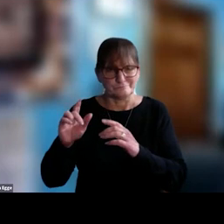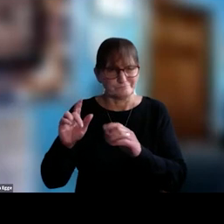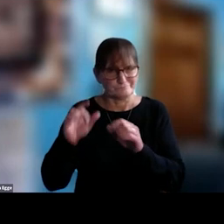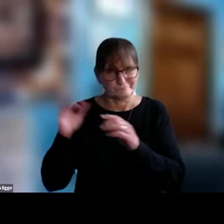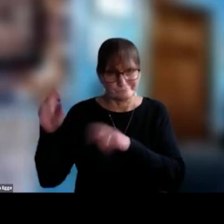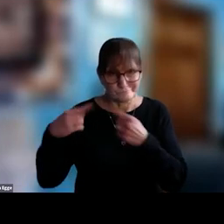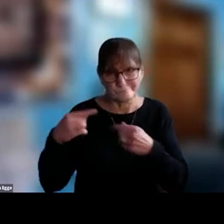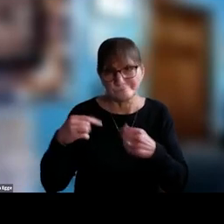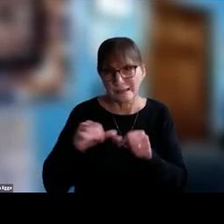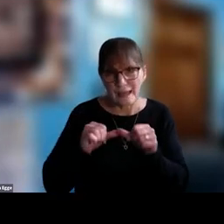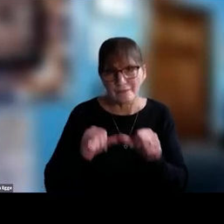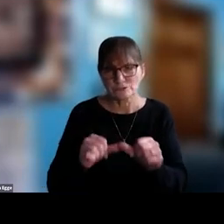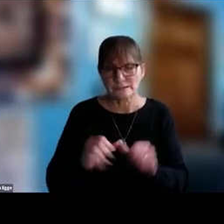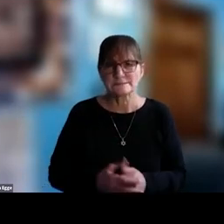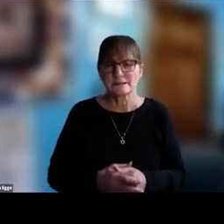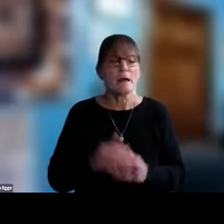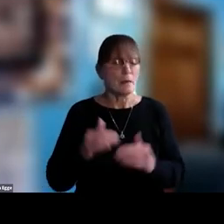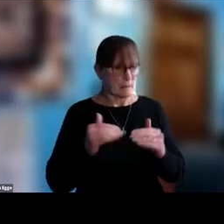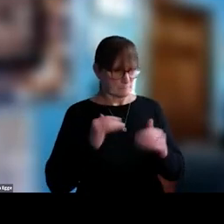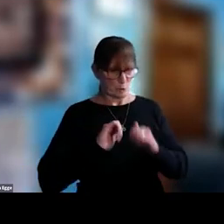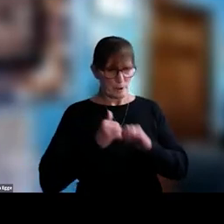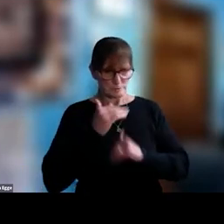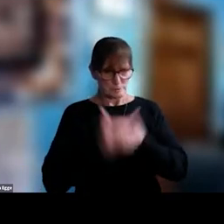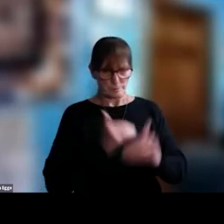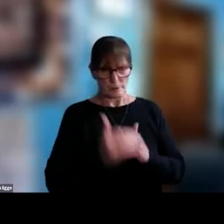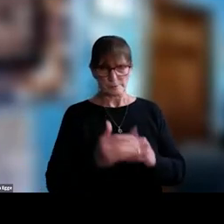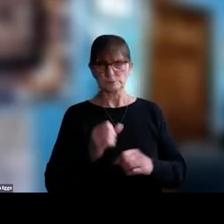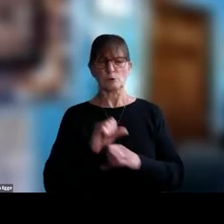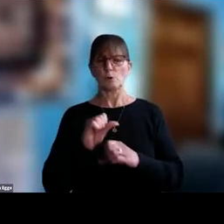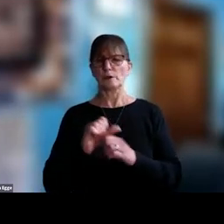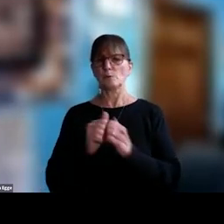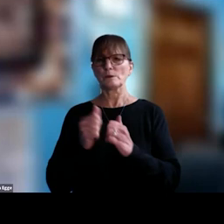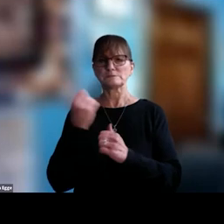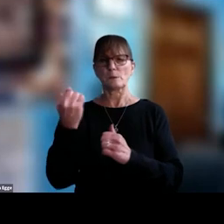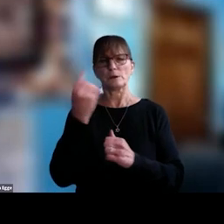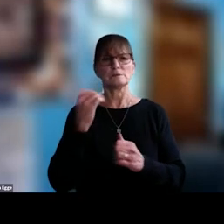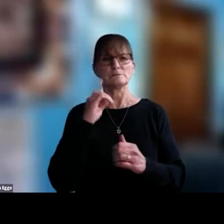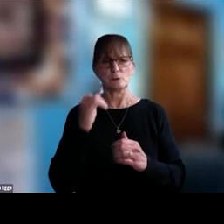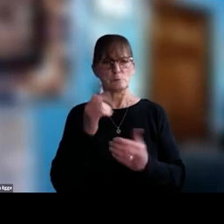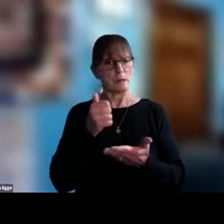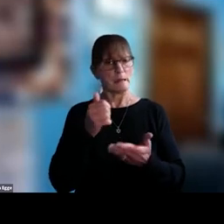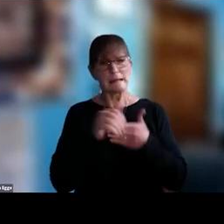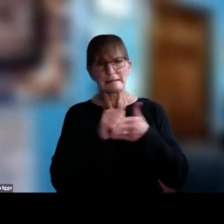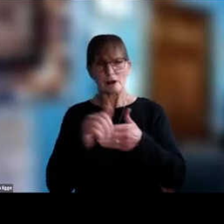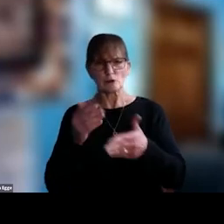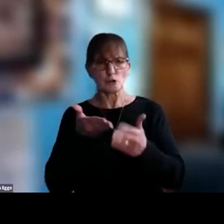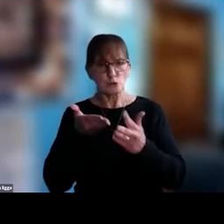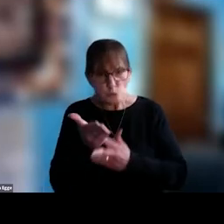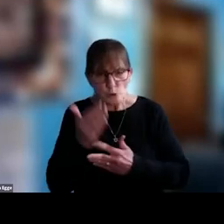[Ashley] And how has the process been just working alongside someone that, you know, guided you through the process? How was it for you?